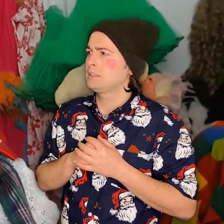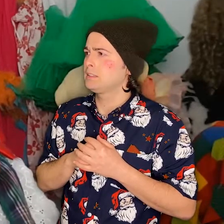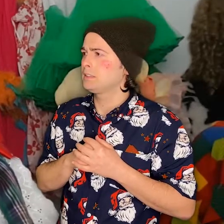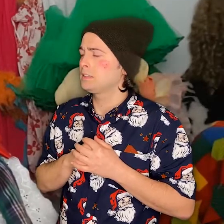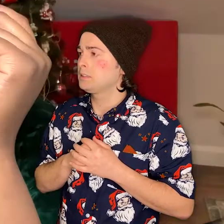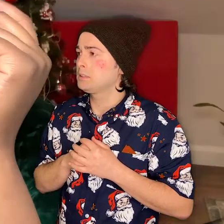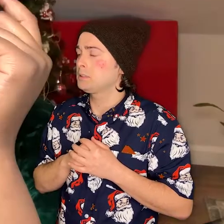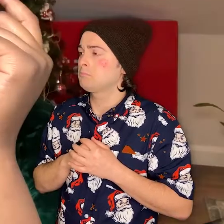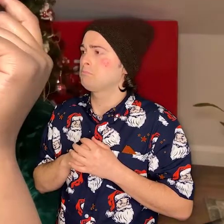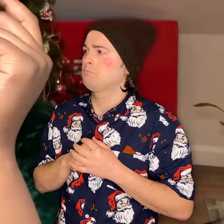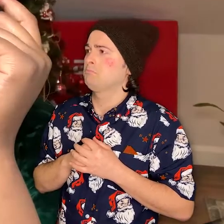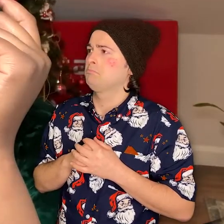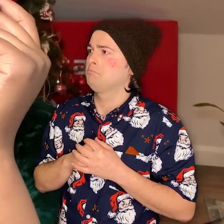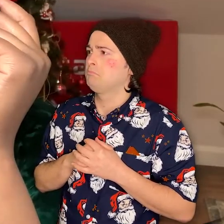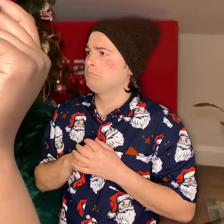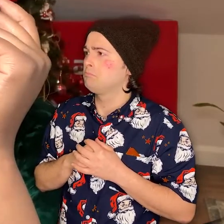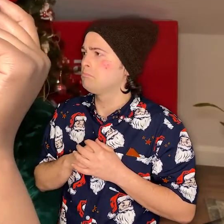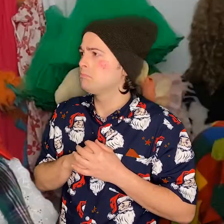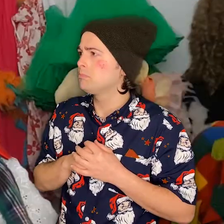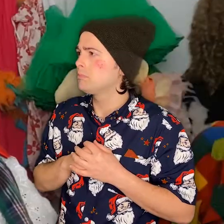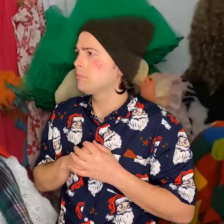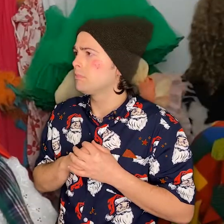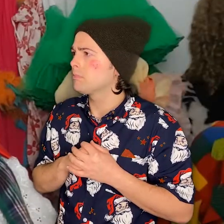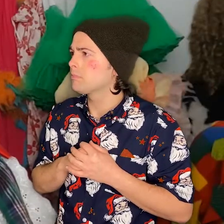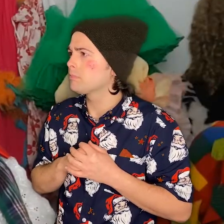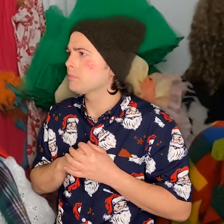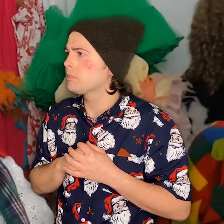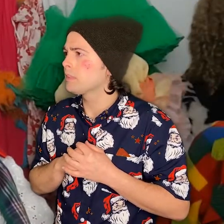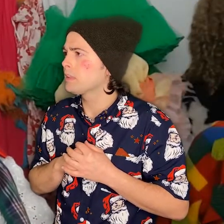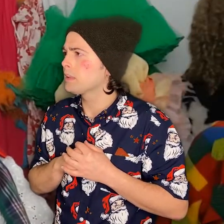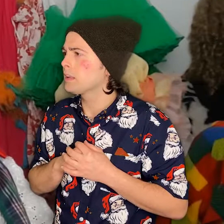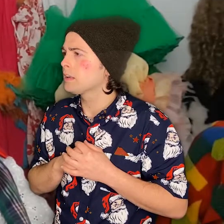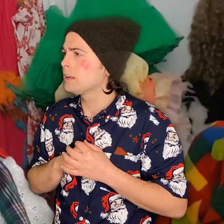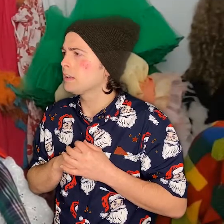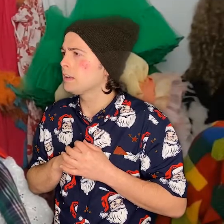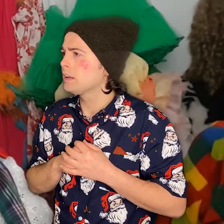Cyndi – Oh Helen Helen – I don’t know what gave him a bigger